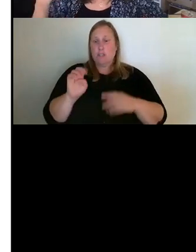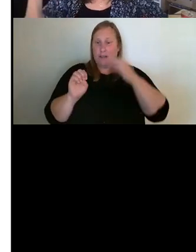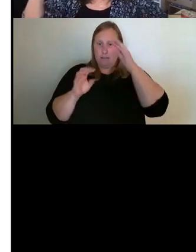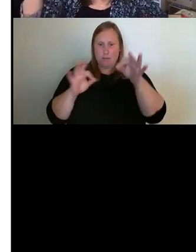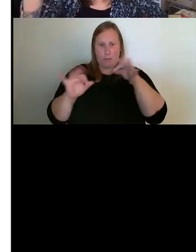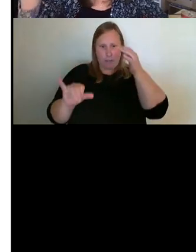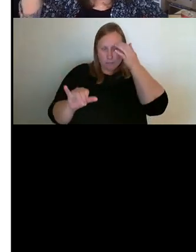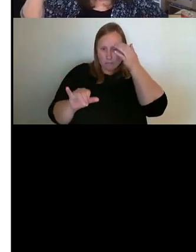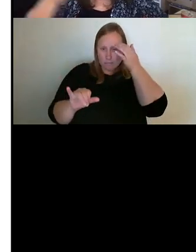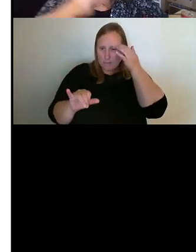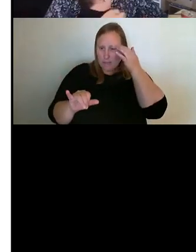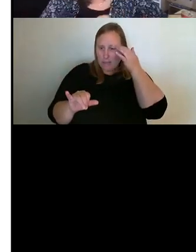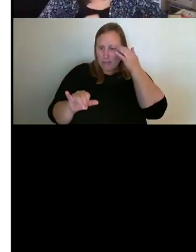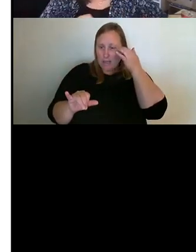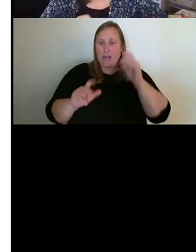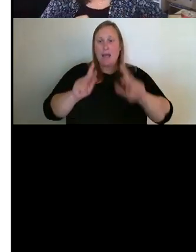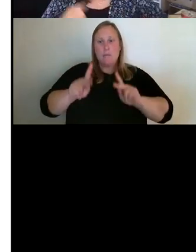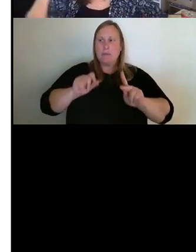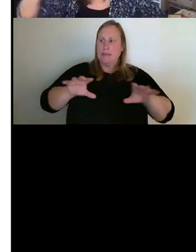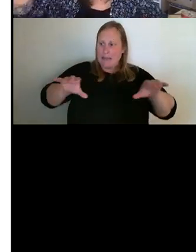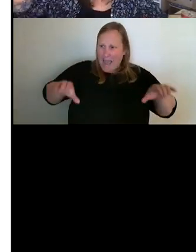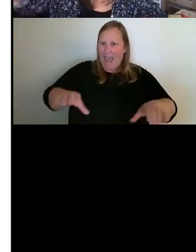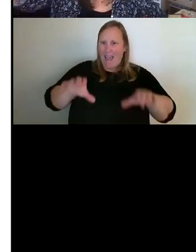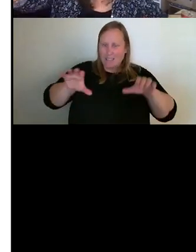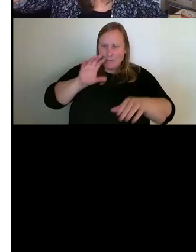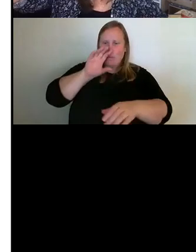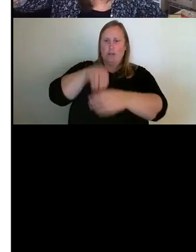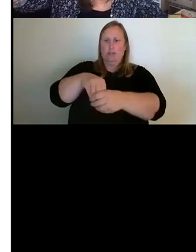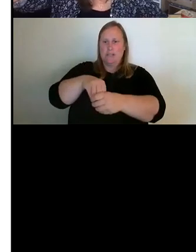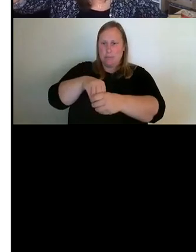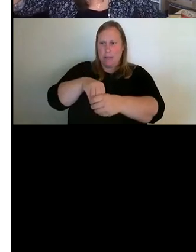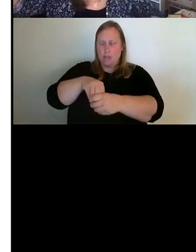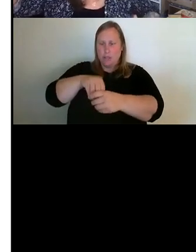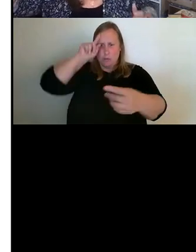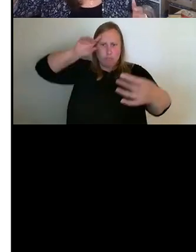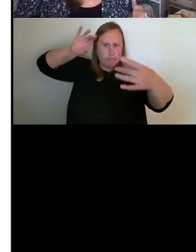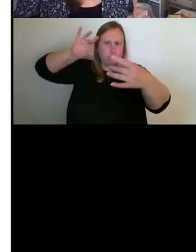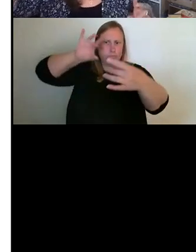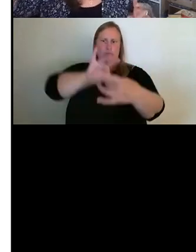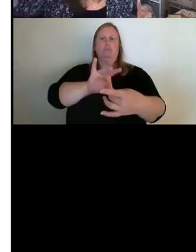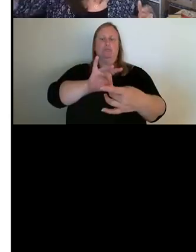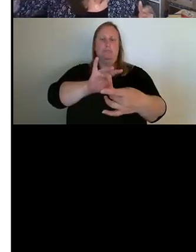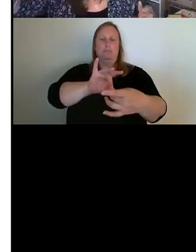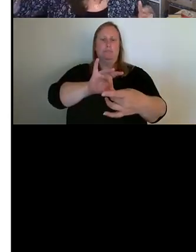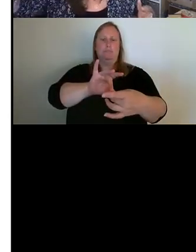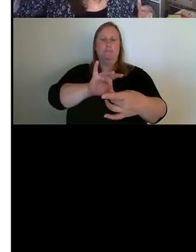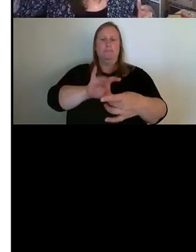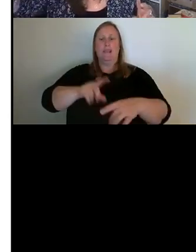A person that needs active participates to stay mentally engaged needs that chat.